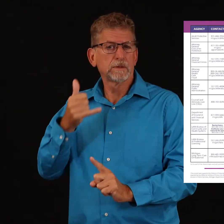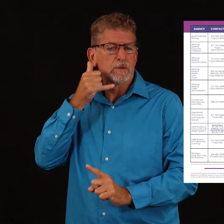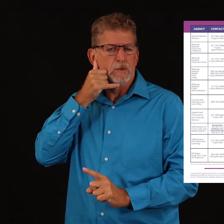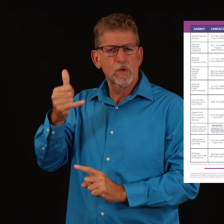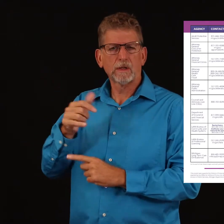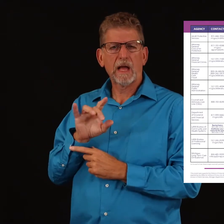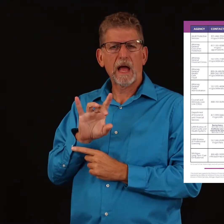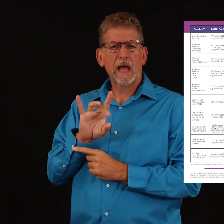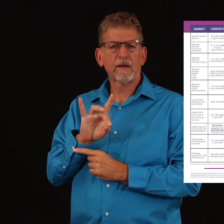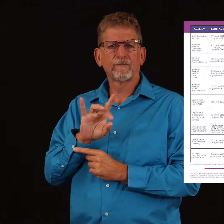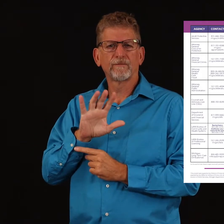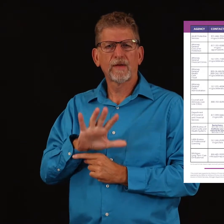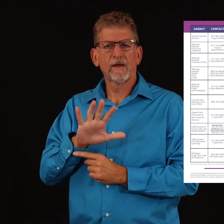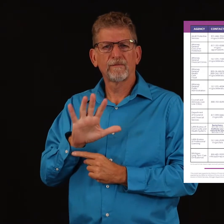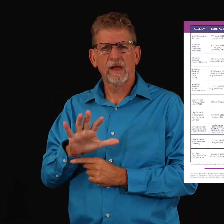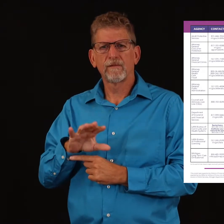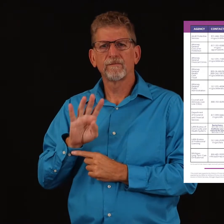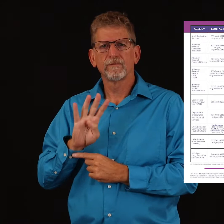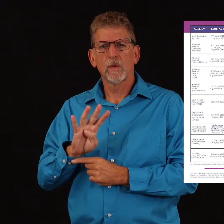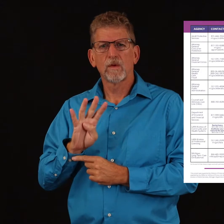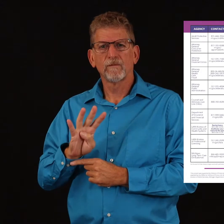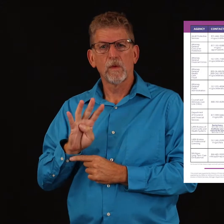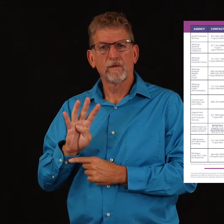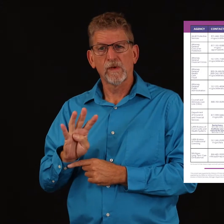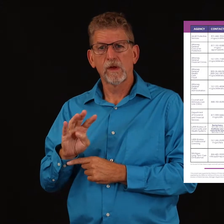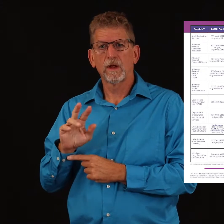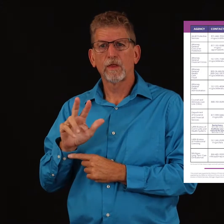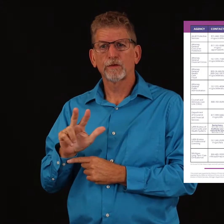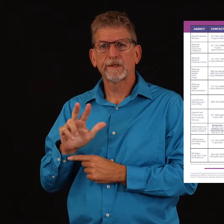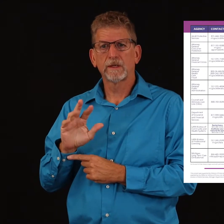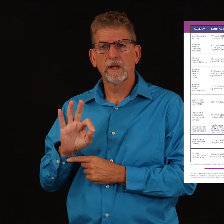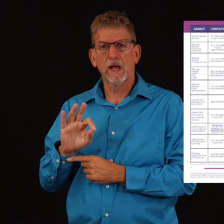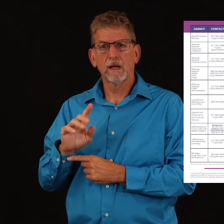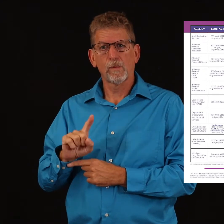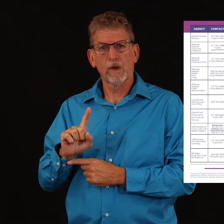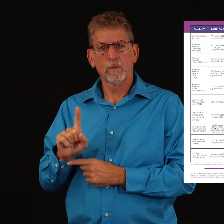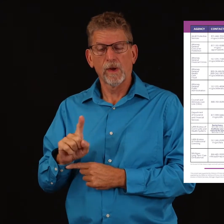Call 855-444-3911.